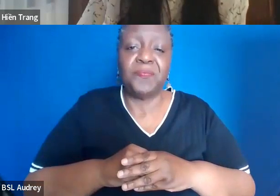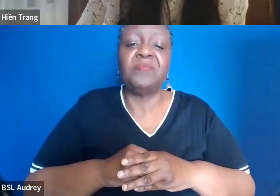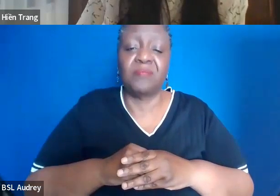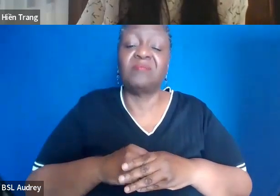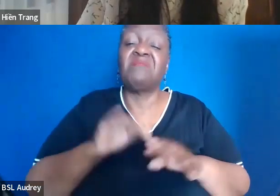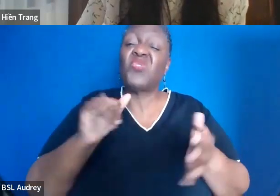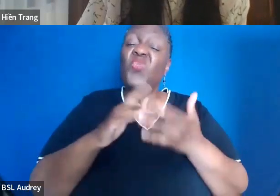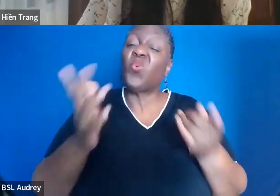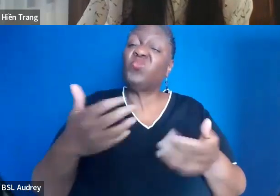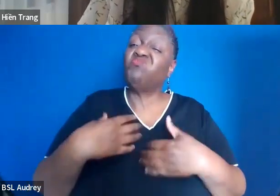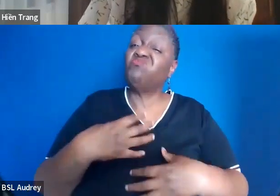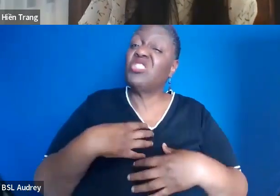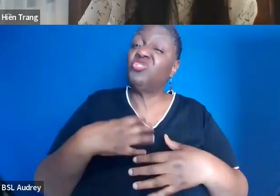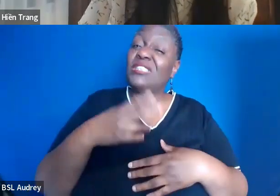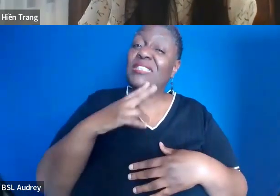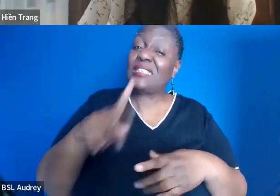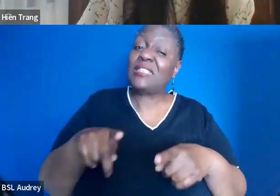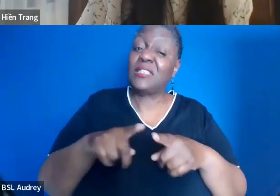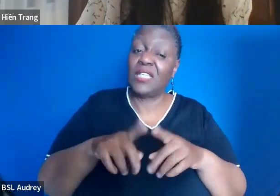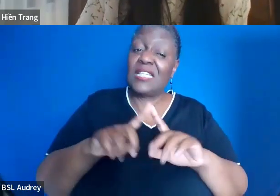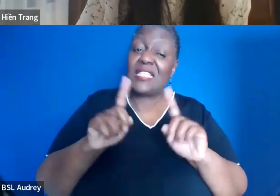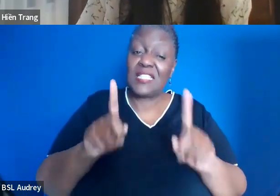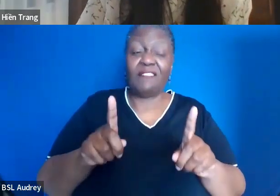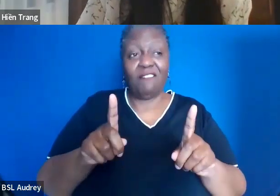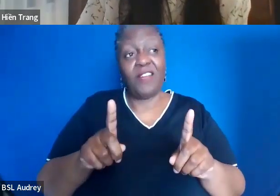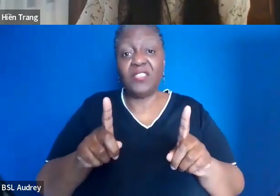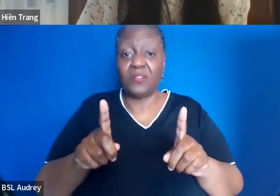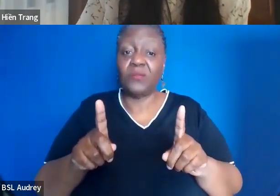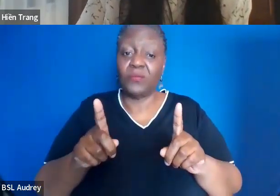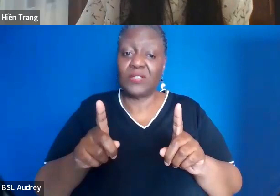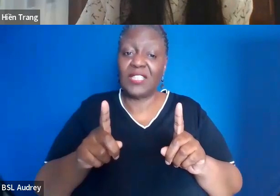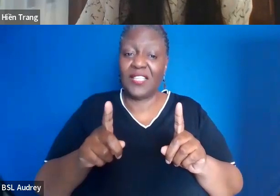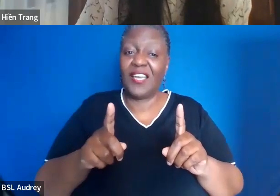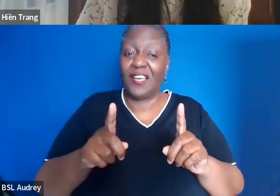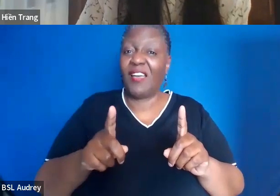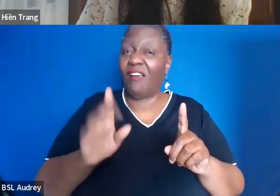an interesting exercise to see like is this valid with myself if you're translating your own poems